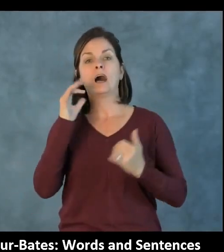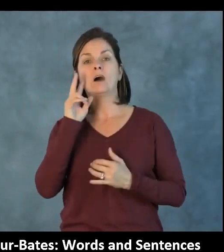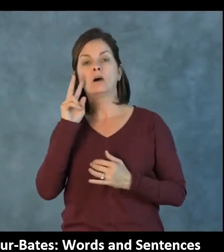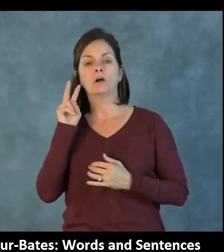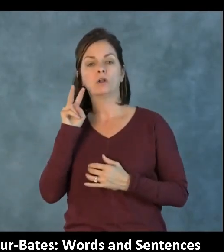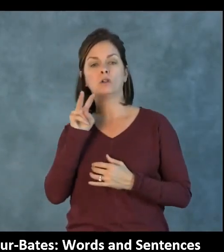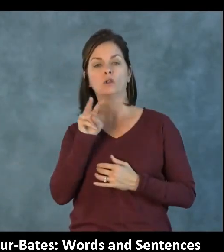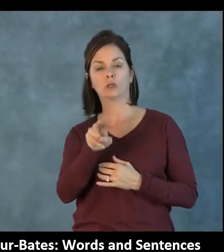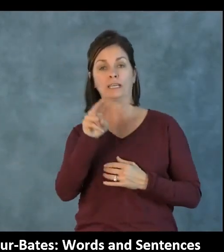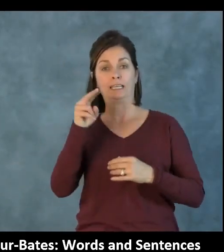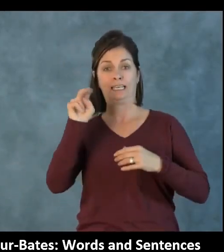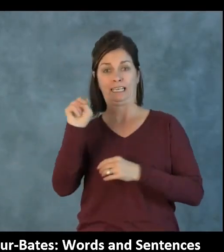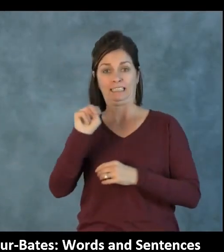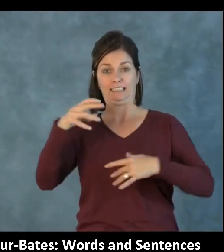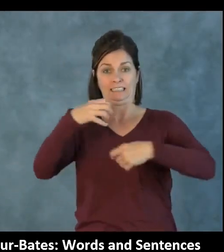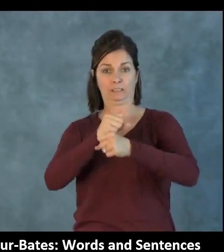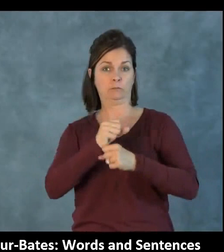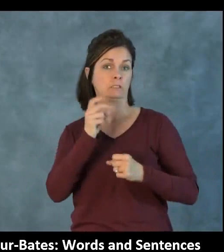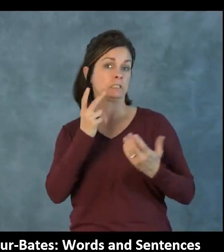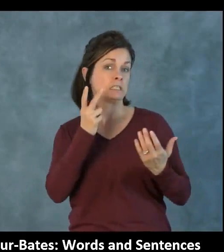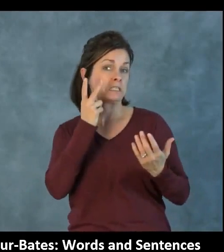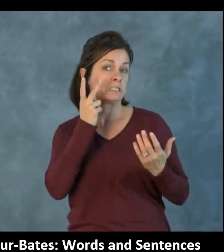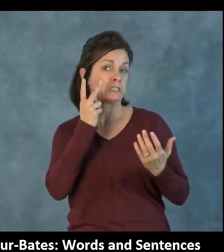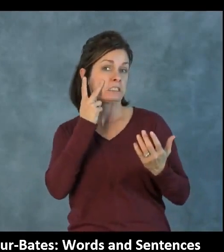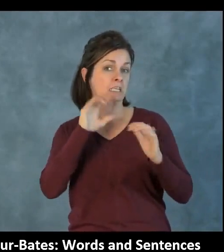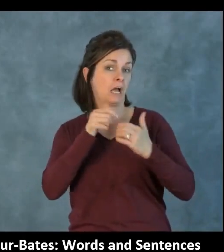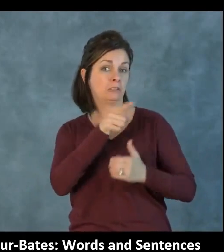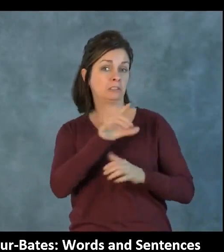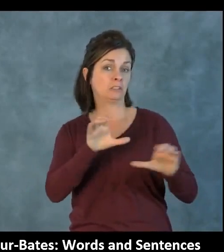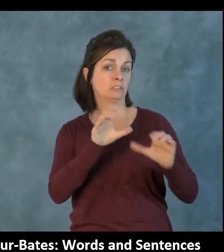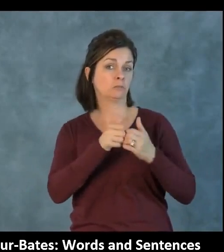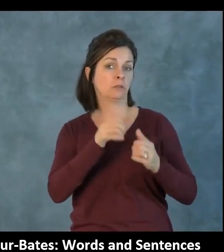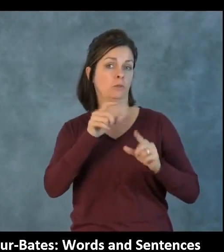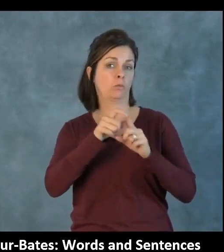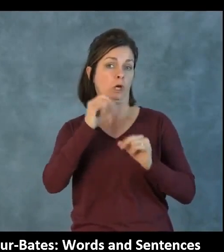and see how he was doing with word endings.